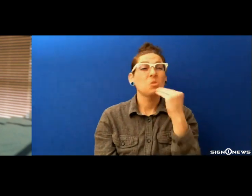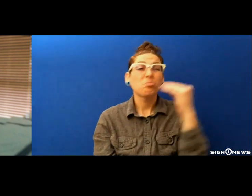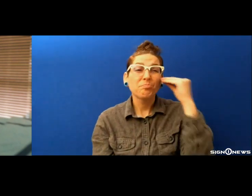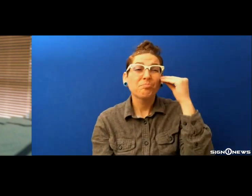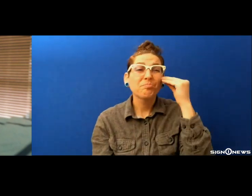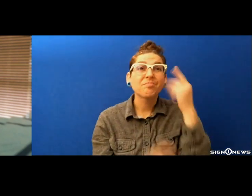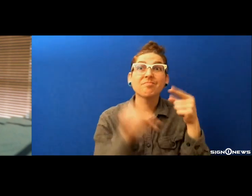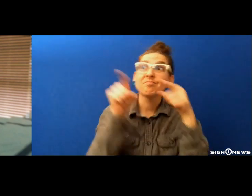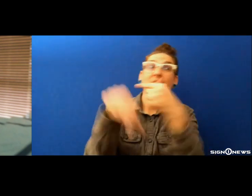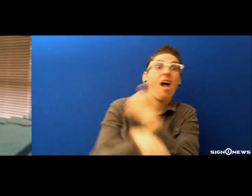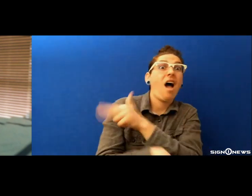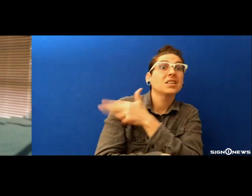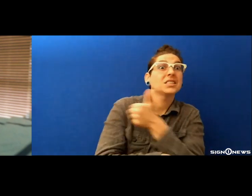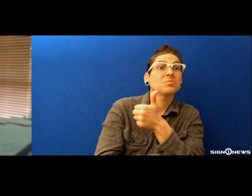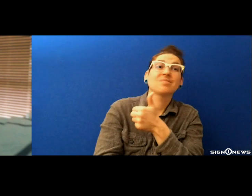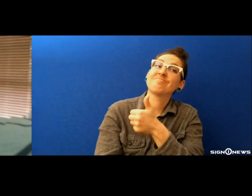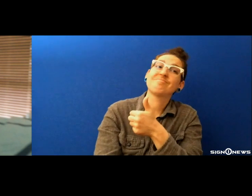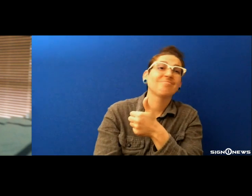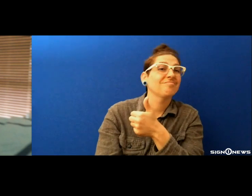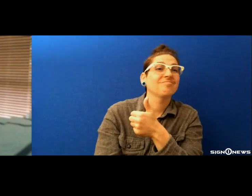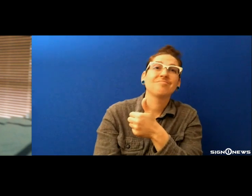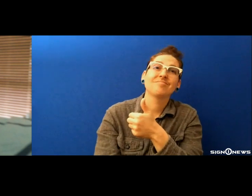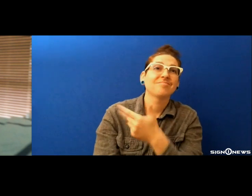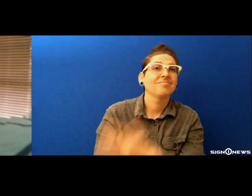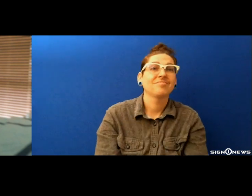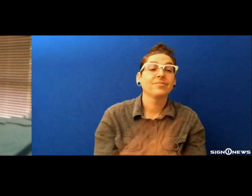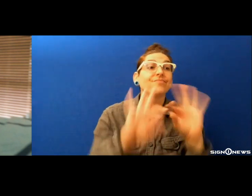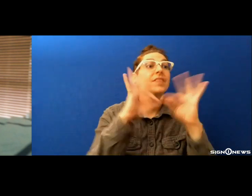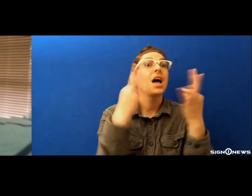but isolated at home.